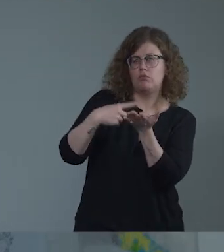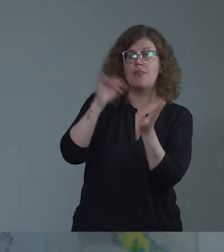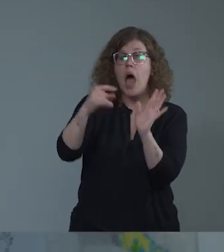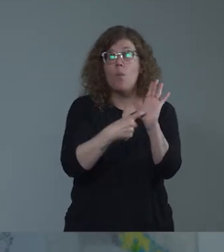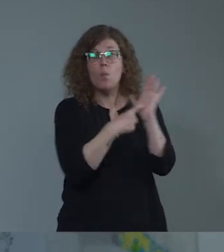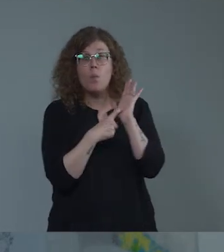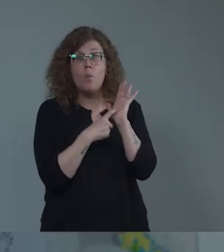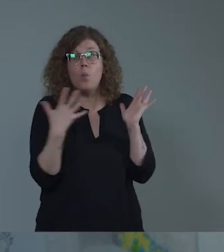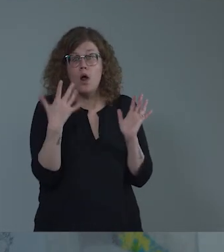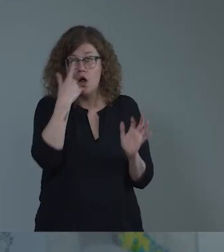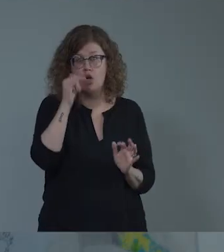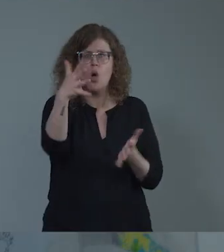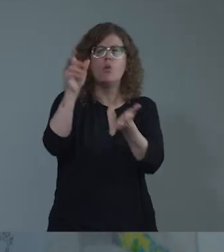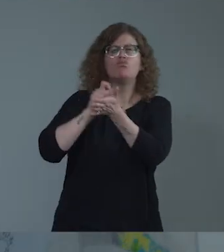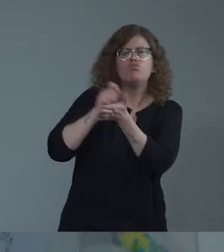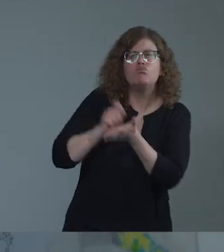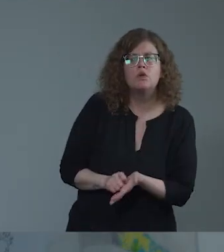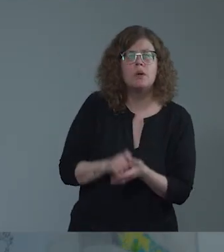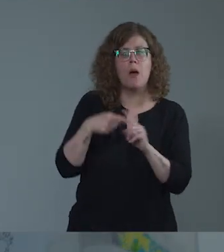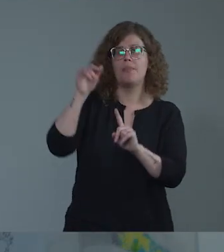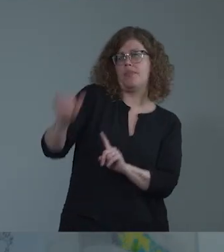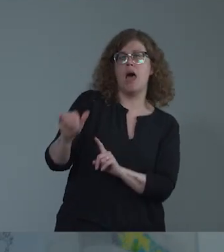And you wrote that up into an artist call